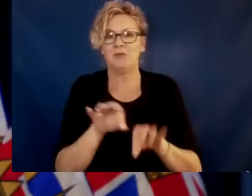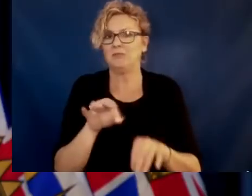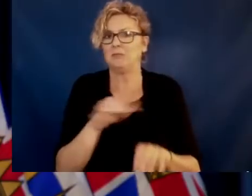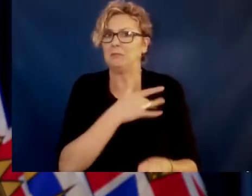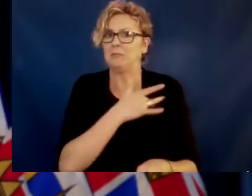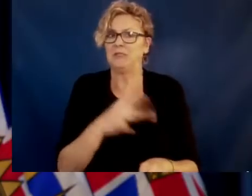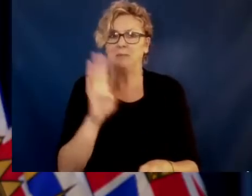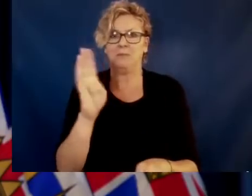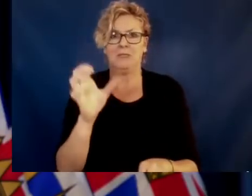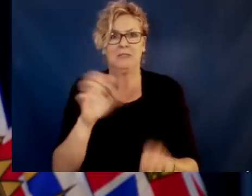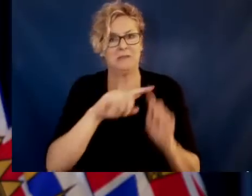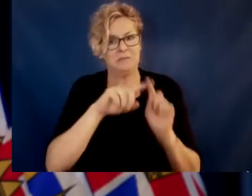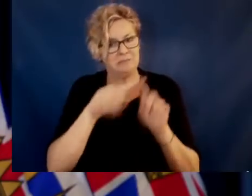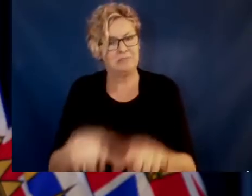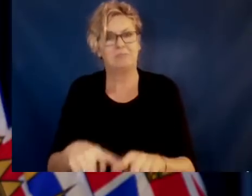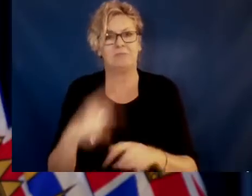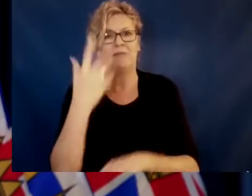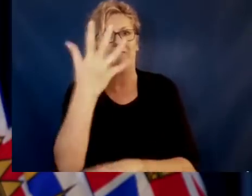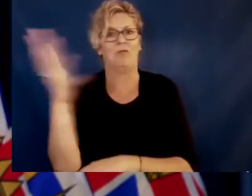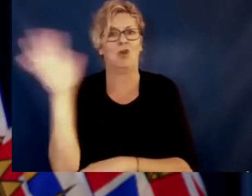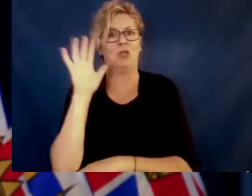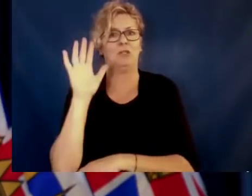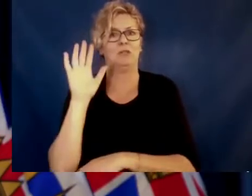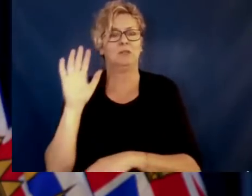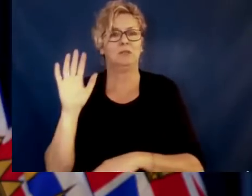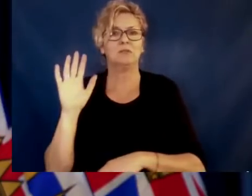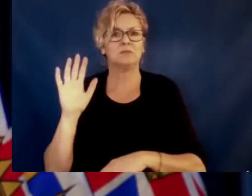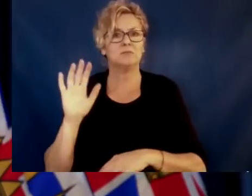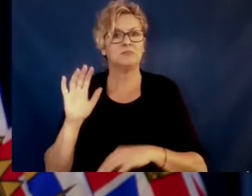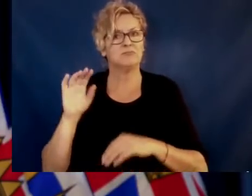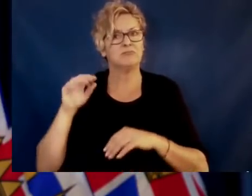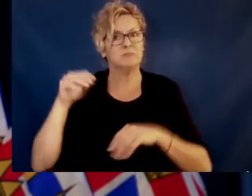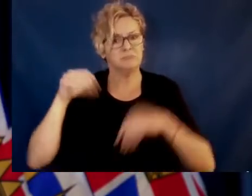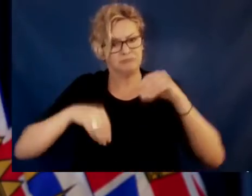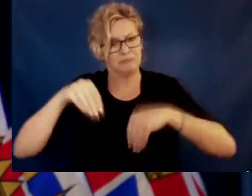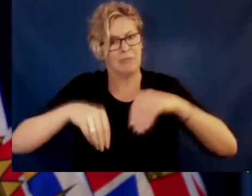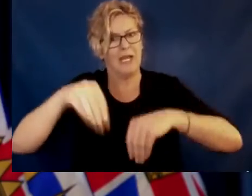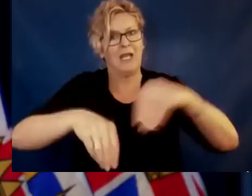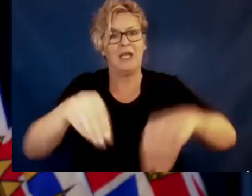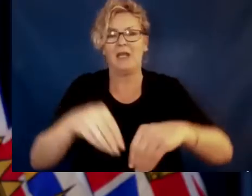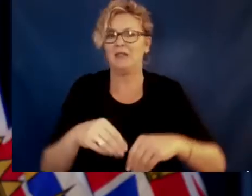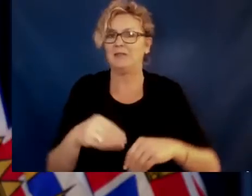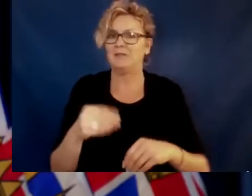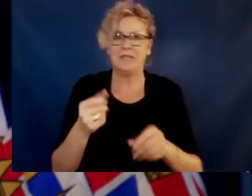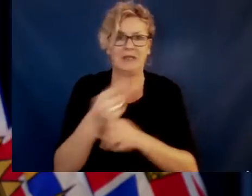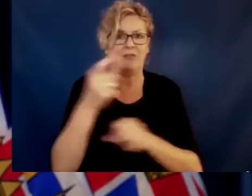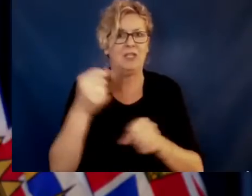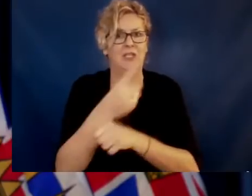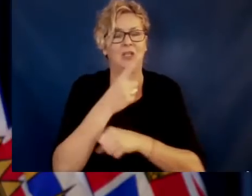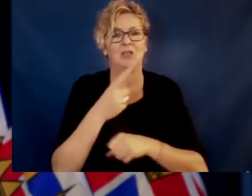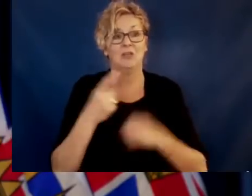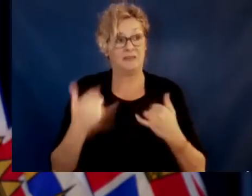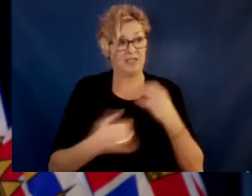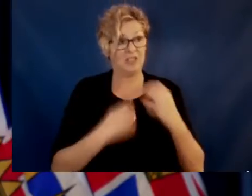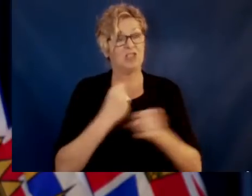isolate for 14 days, we're not getting outbreaks on farms. This is the approach we will continue to take as